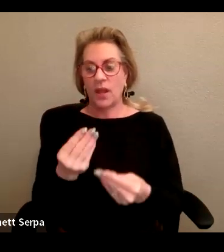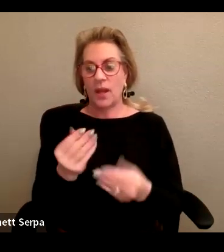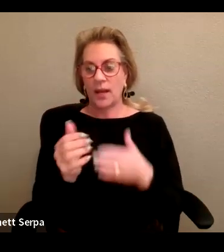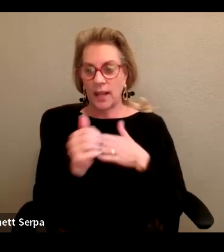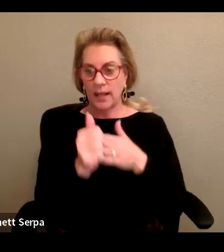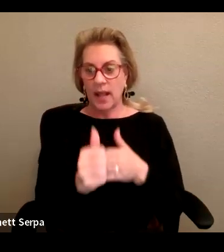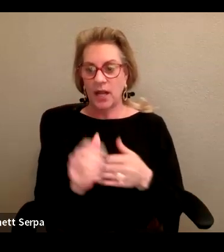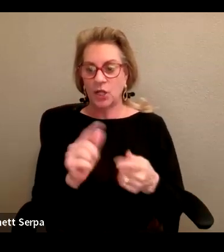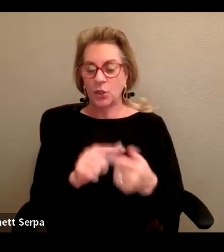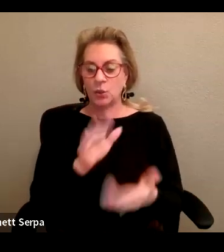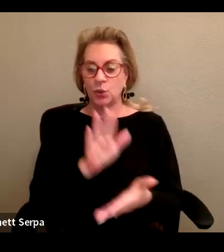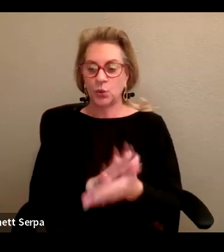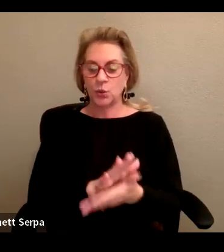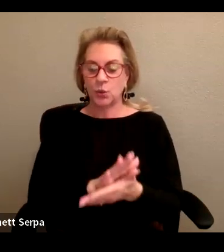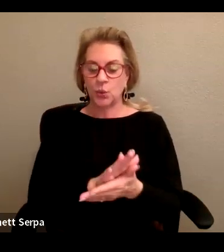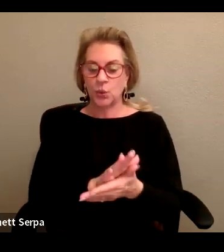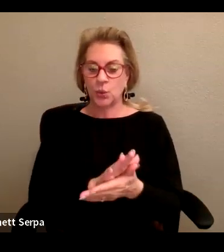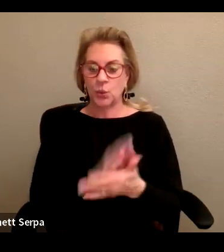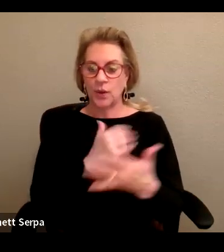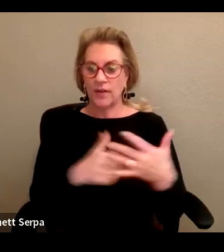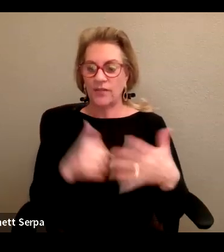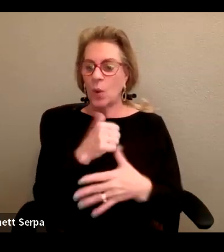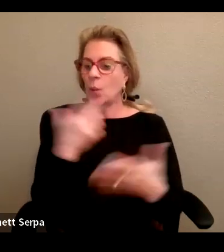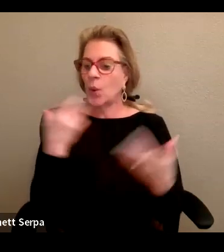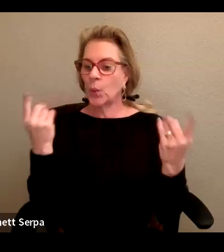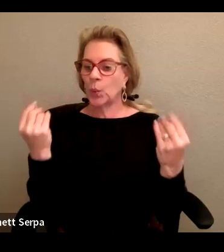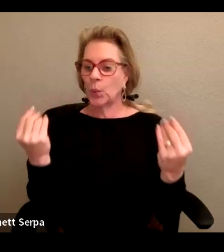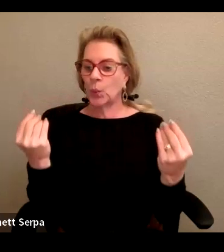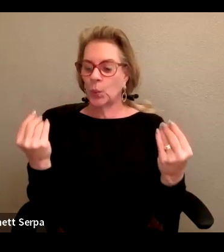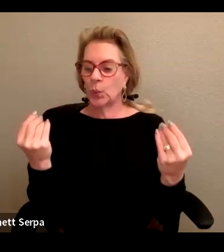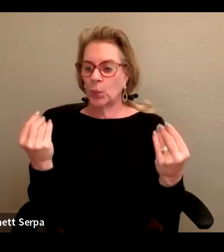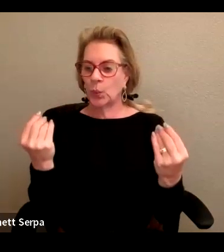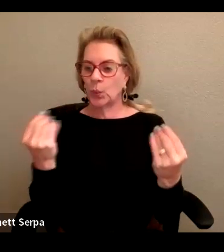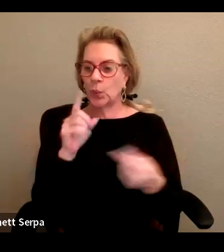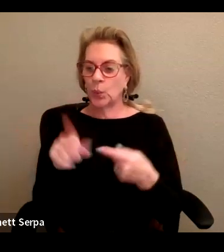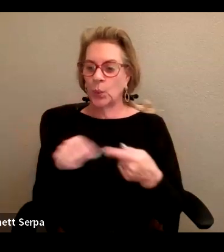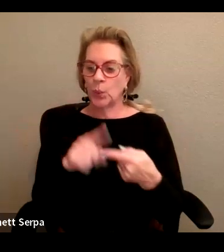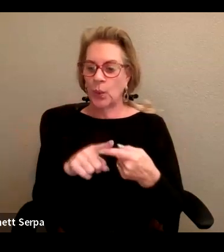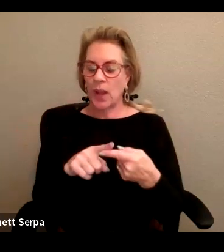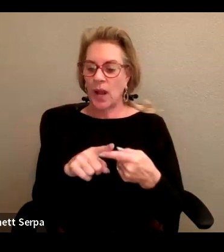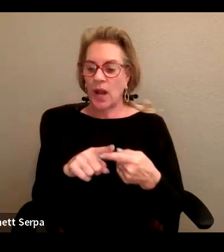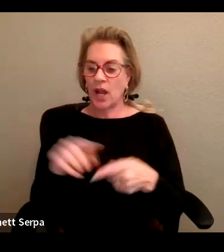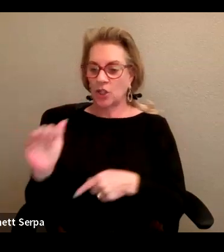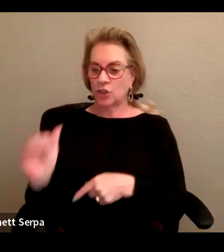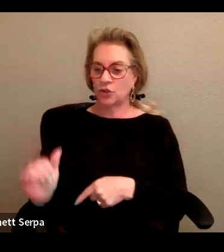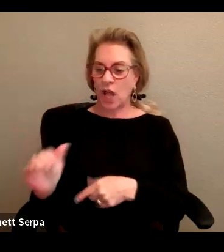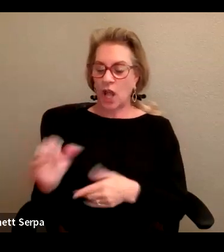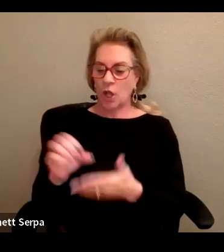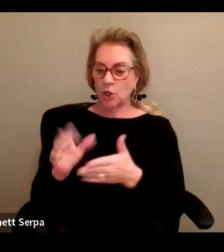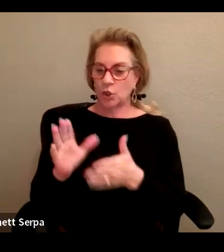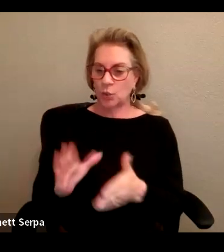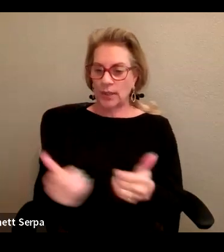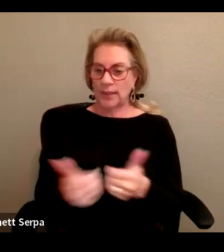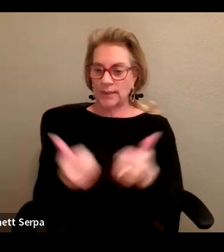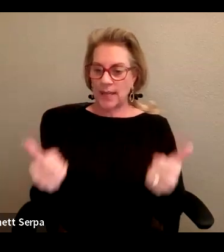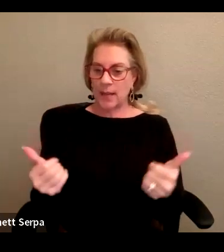school officials about what to do uh when a child or student is separated from their parents because